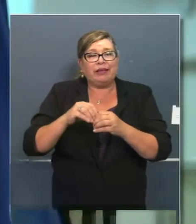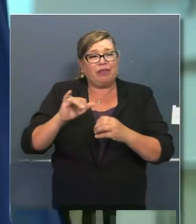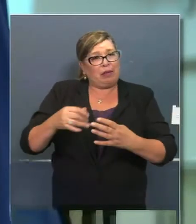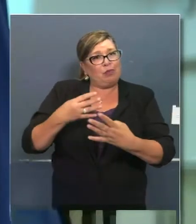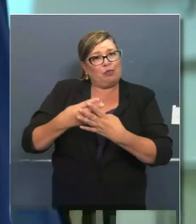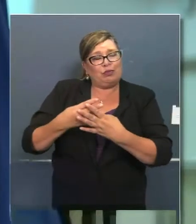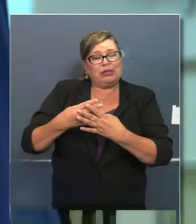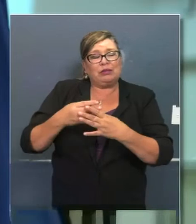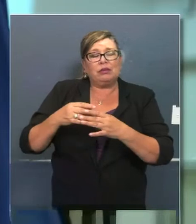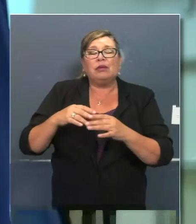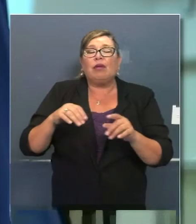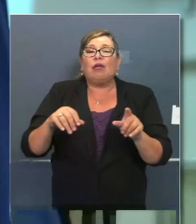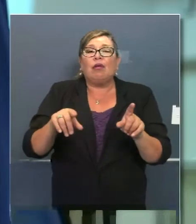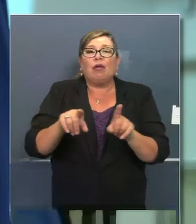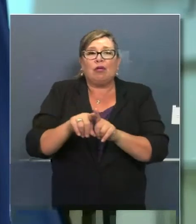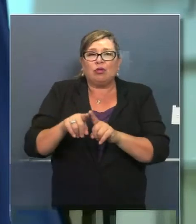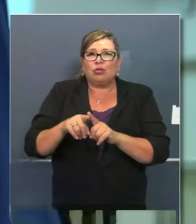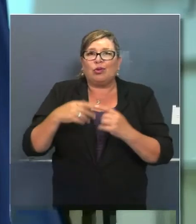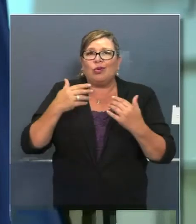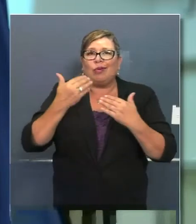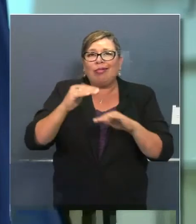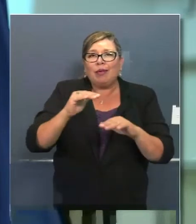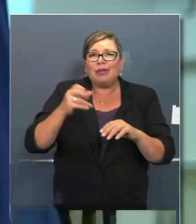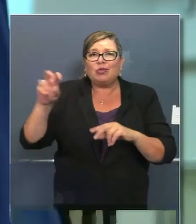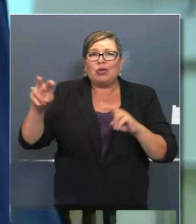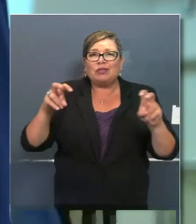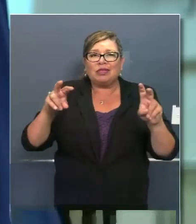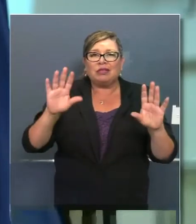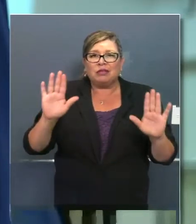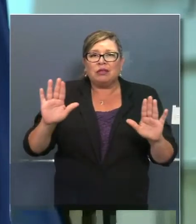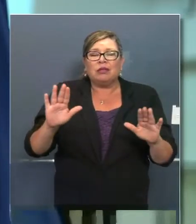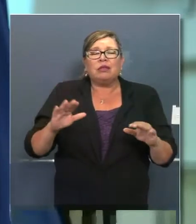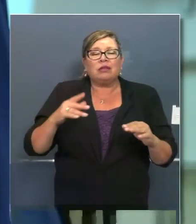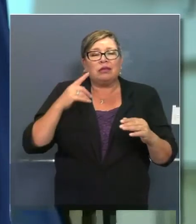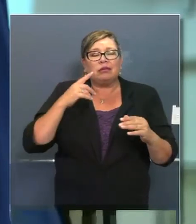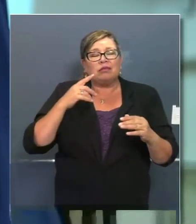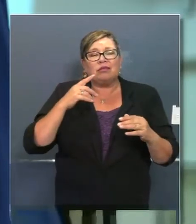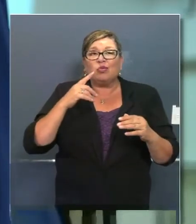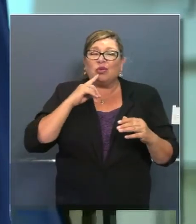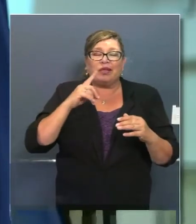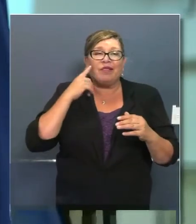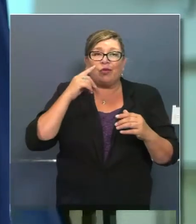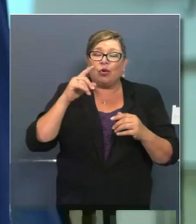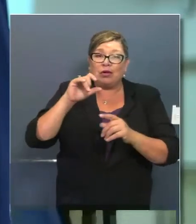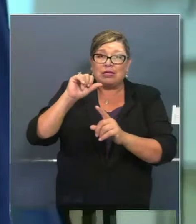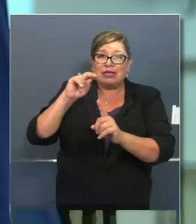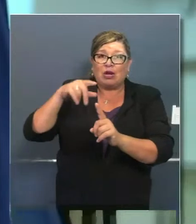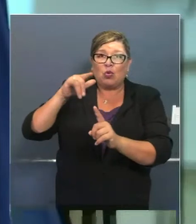and also do the same more broadly throughout the rest of the prison system so it's always been top